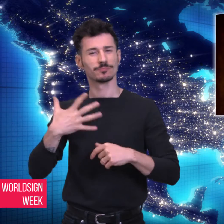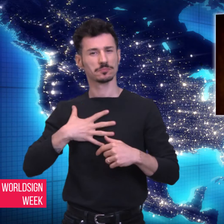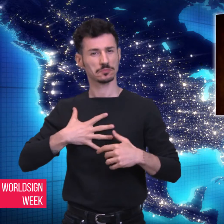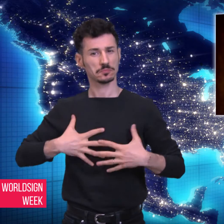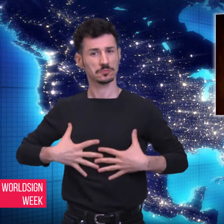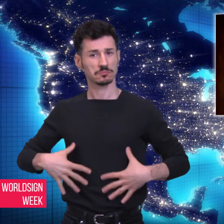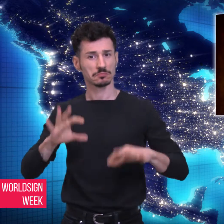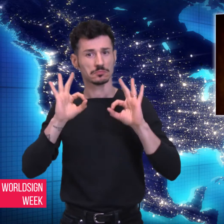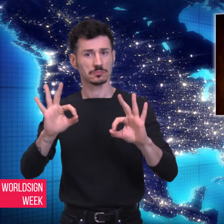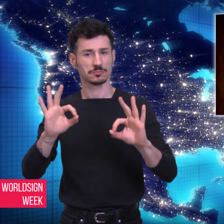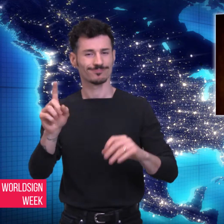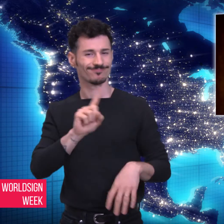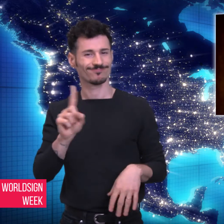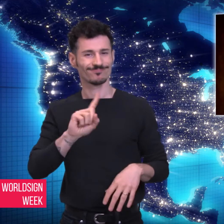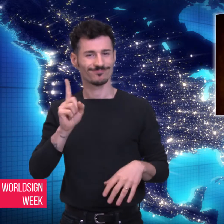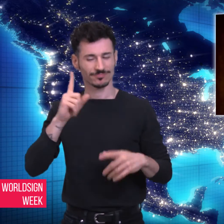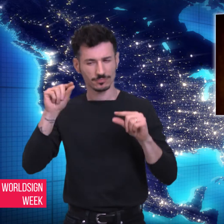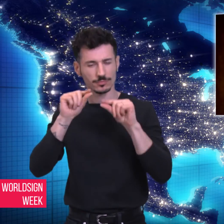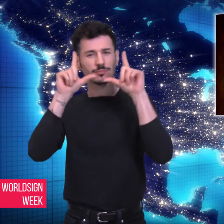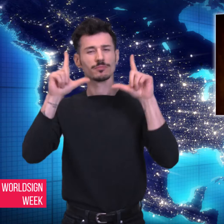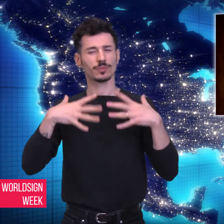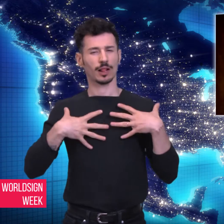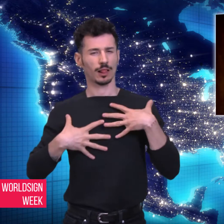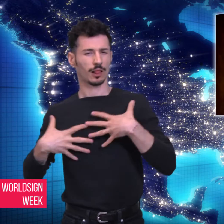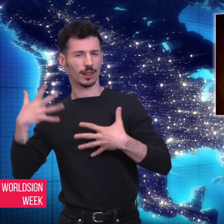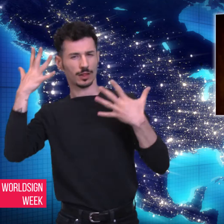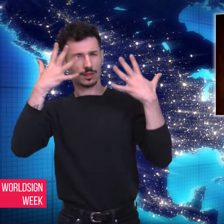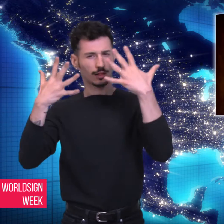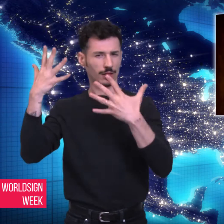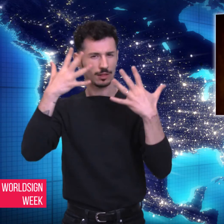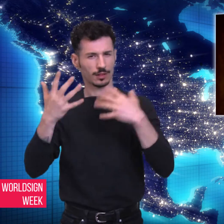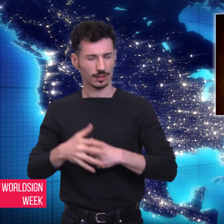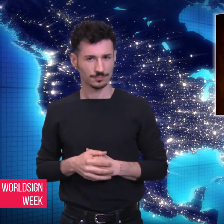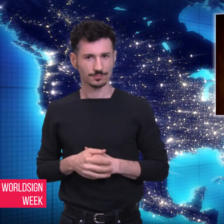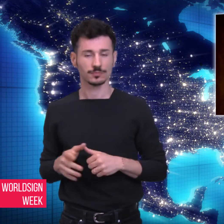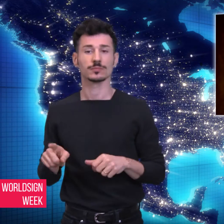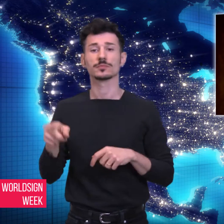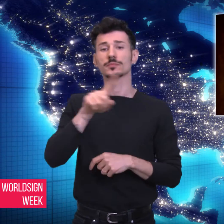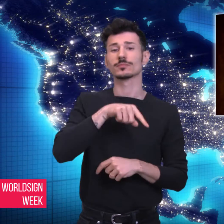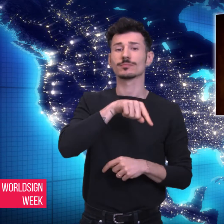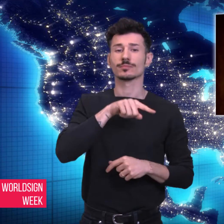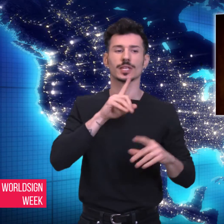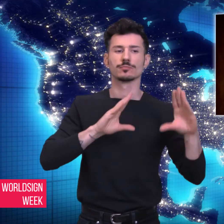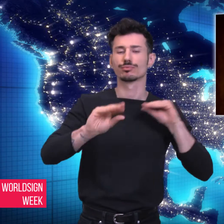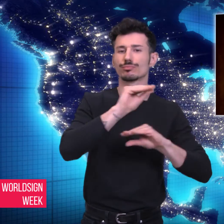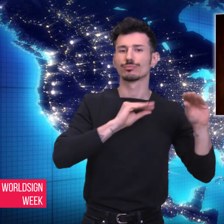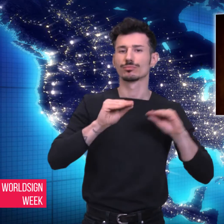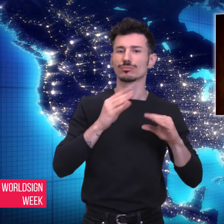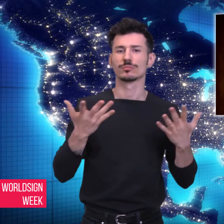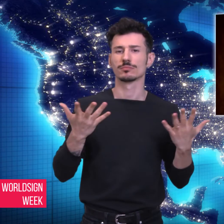you relax. Having TV in the bedroom would mess up the